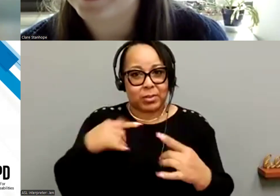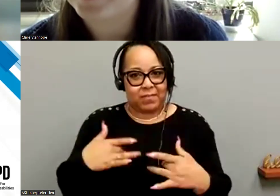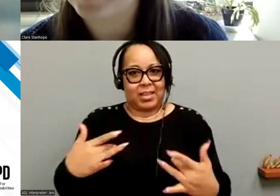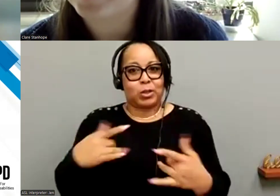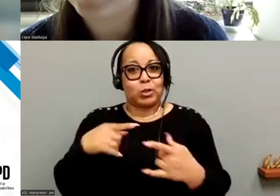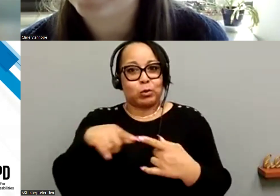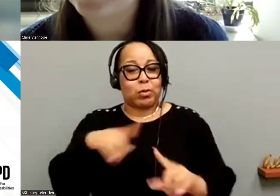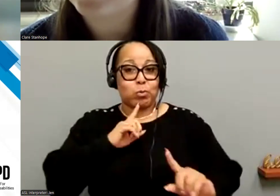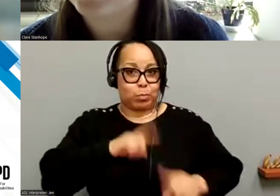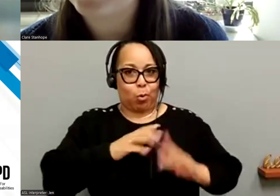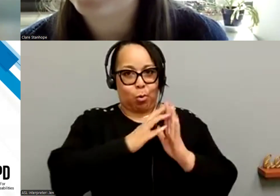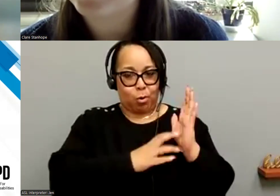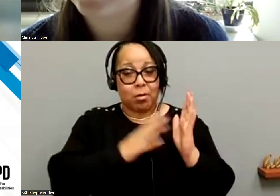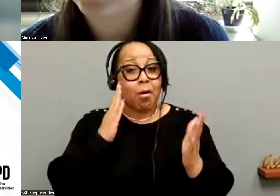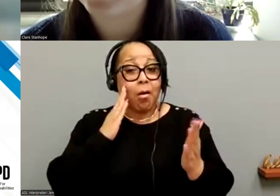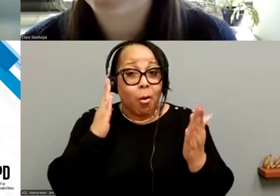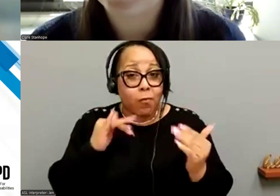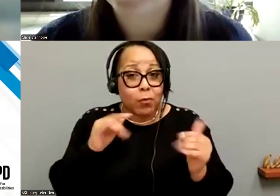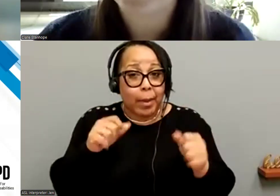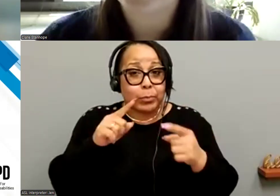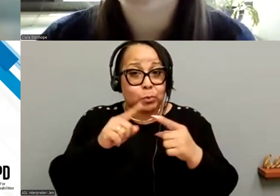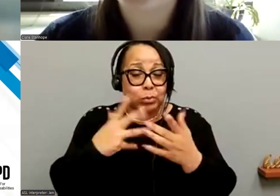13:39:01 report. Hopefully you will be 13:39:03 able to take the time to